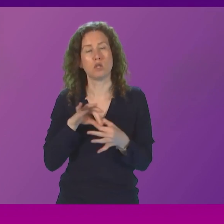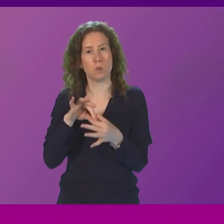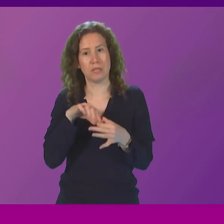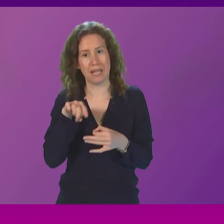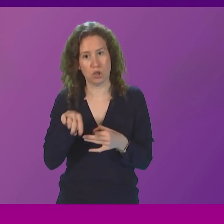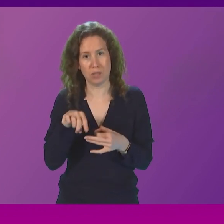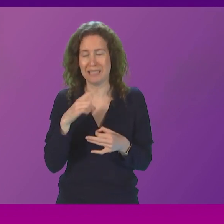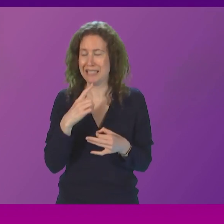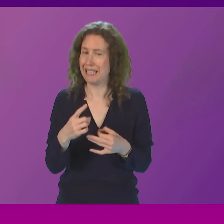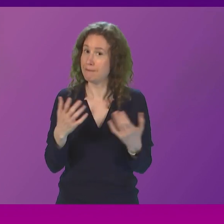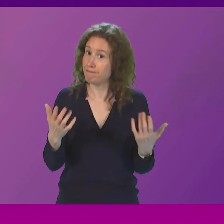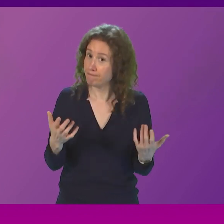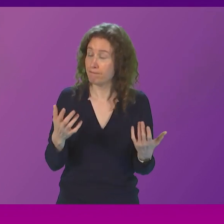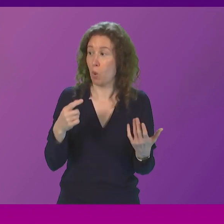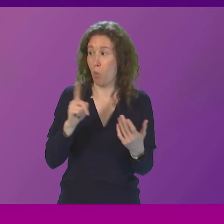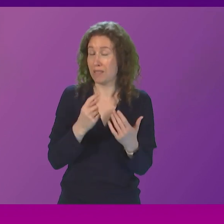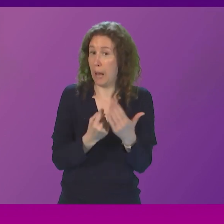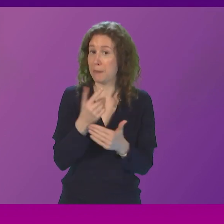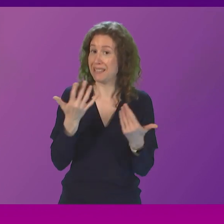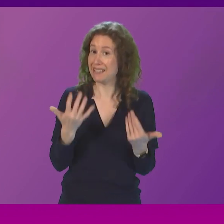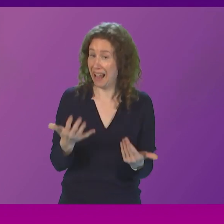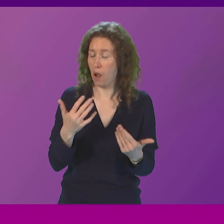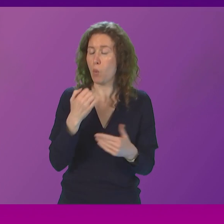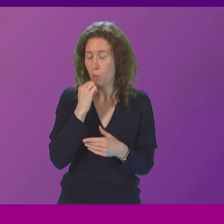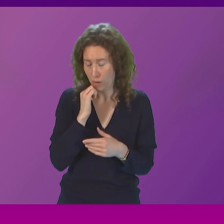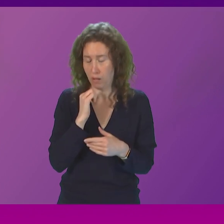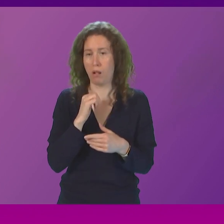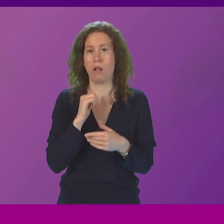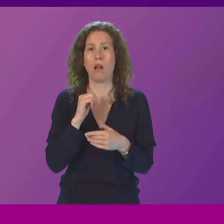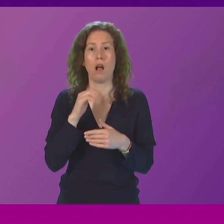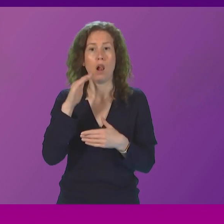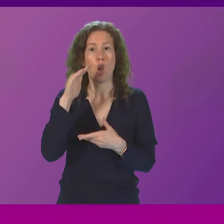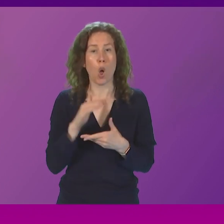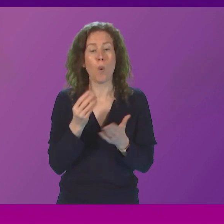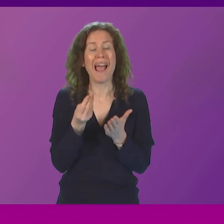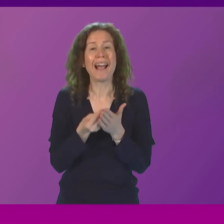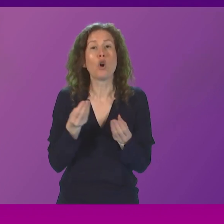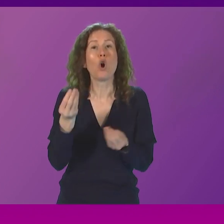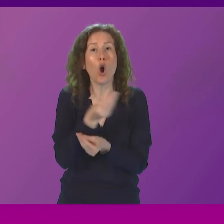“actually, what we’ve got here is a low economy zone getting created.”